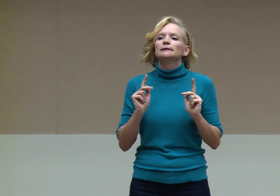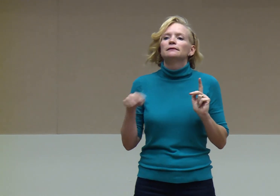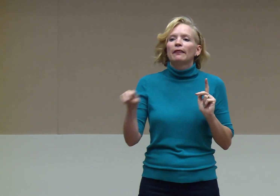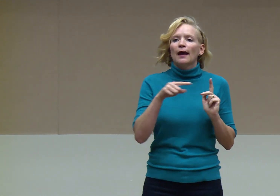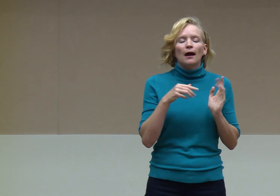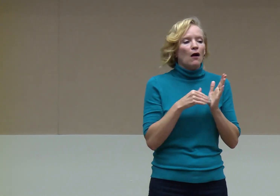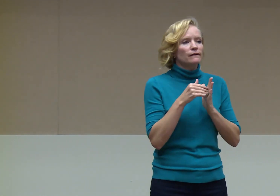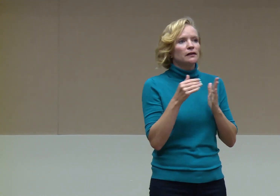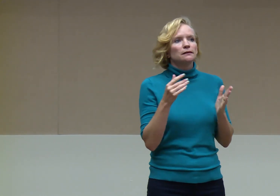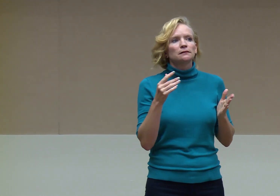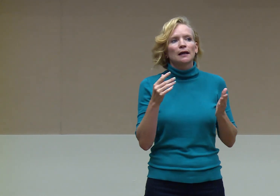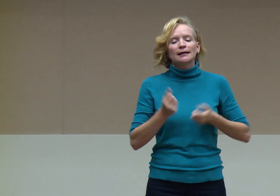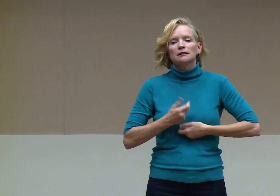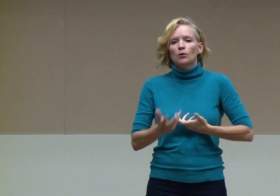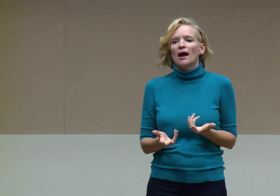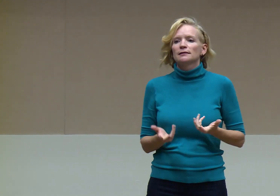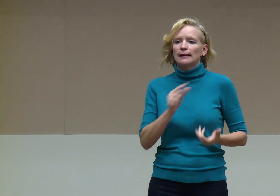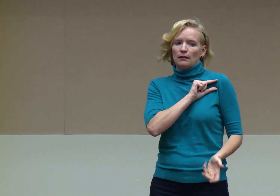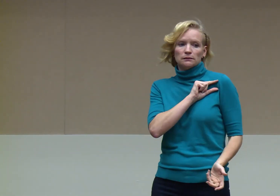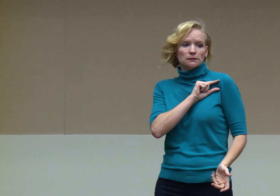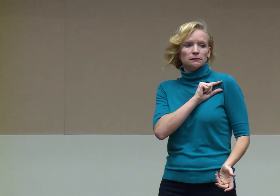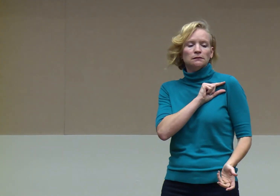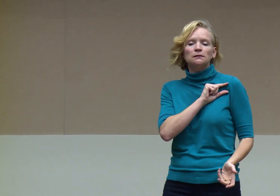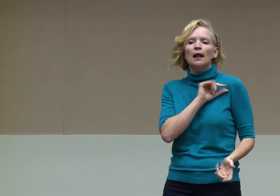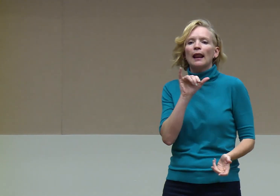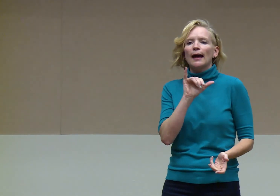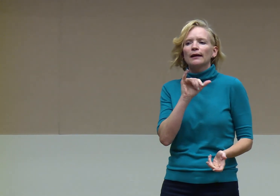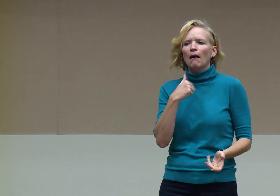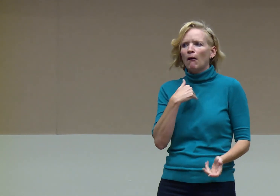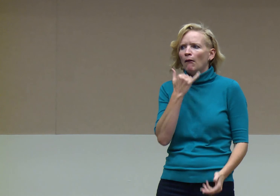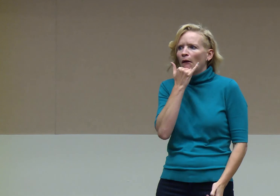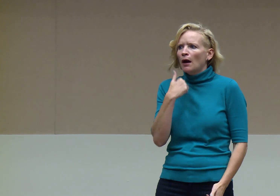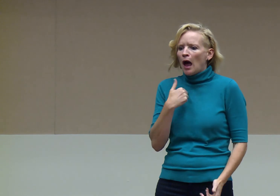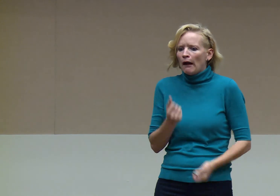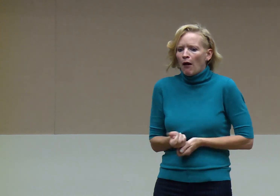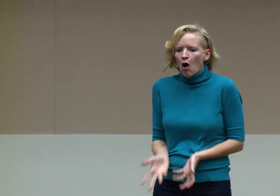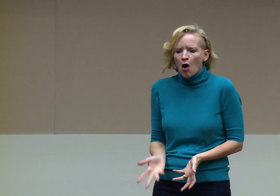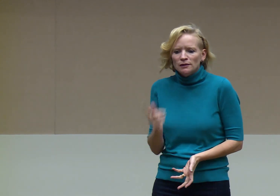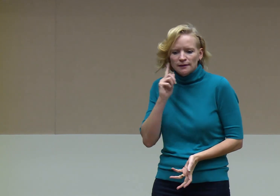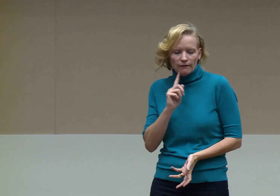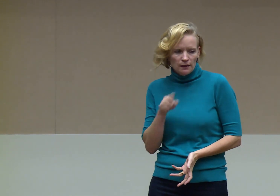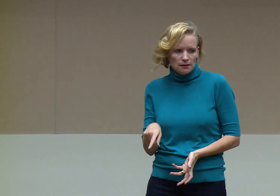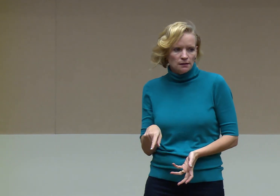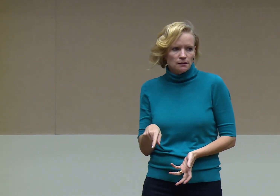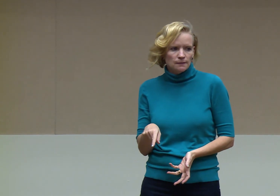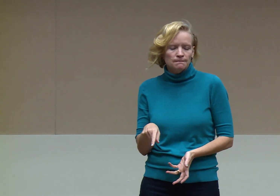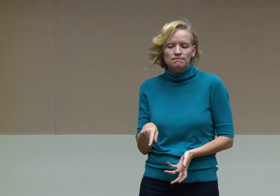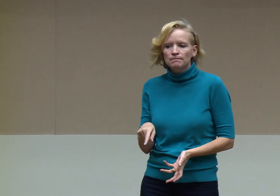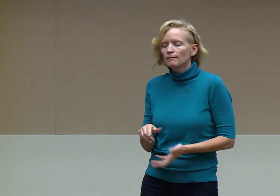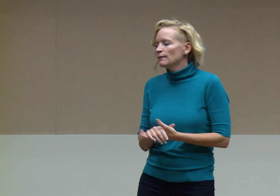is that often they express guilt. Like, they feel like they are the cause